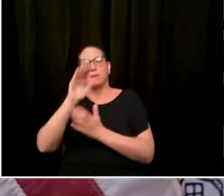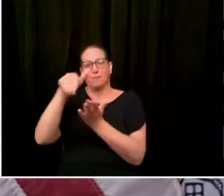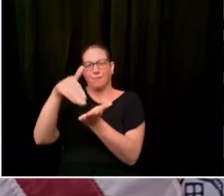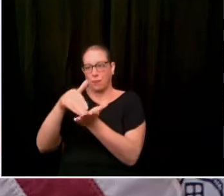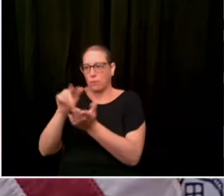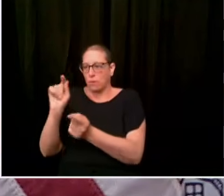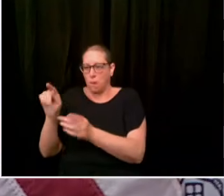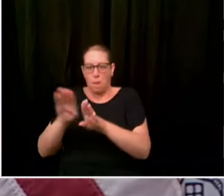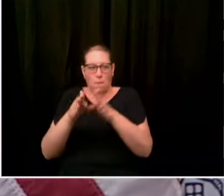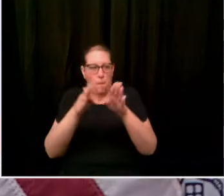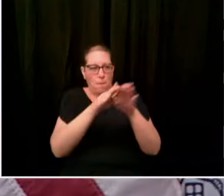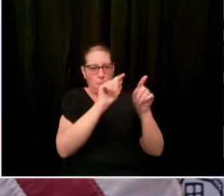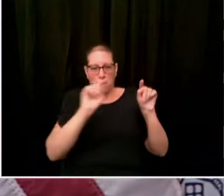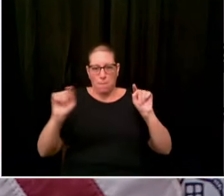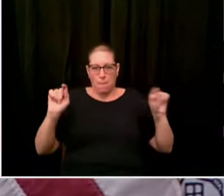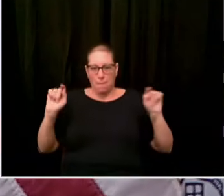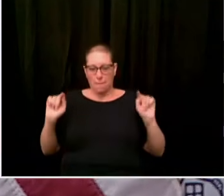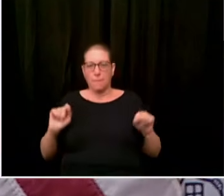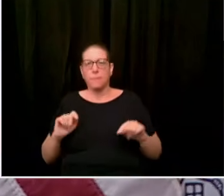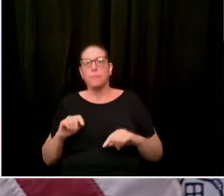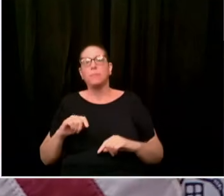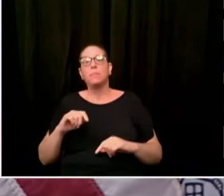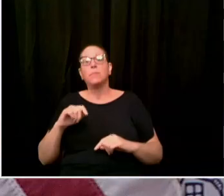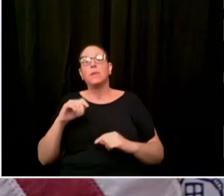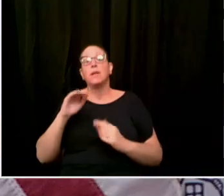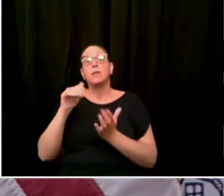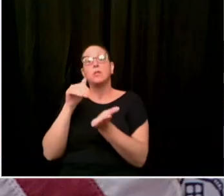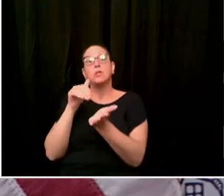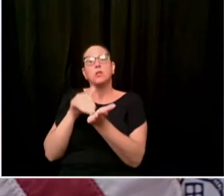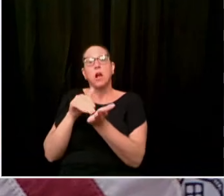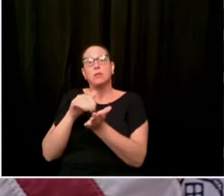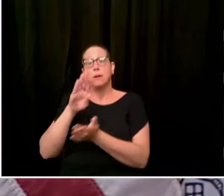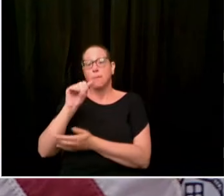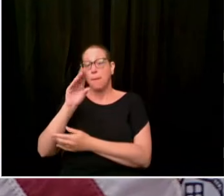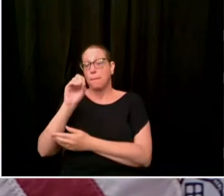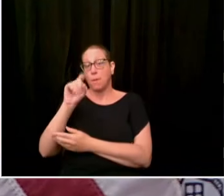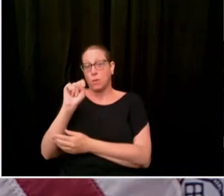WITH THEM ON TESTING AND EVERYTHING ELSE. ANNOUNCEMENT TO